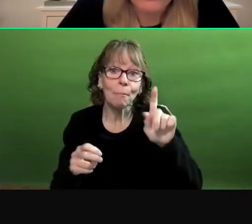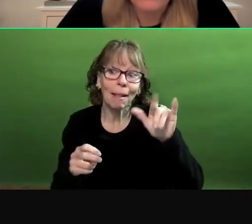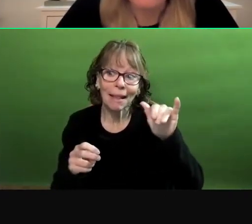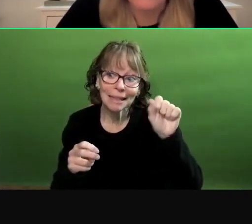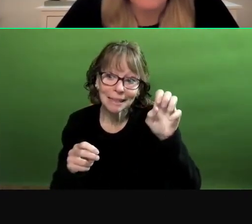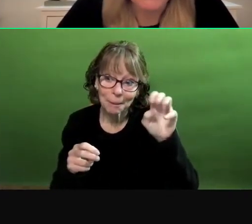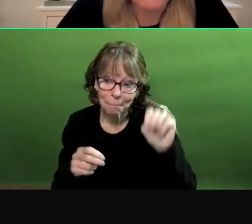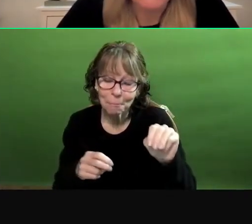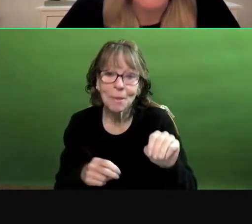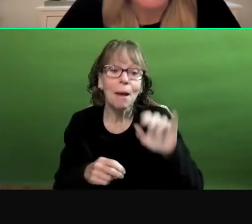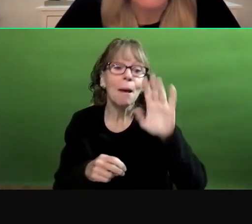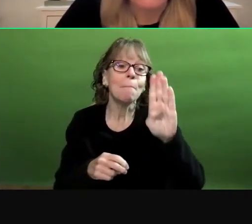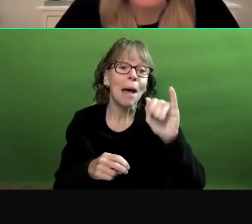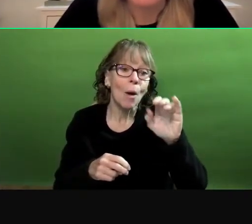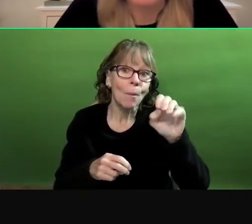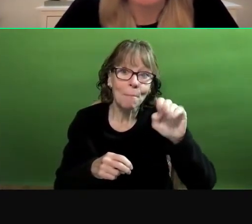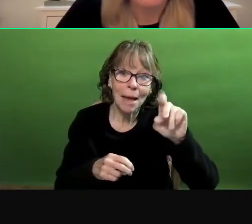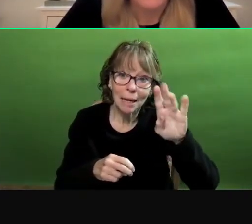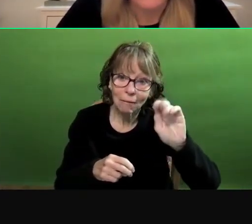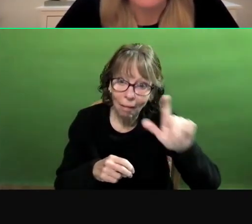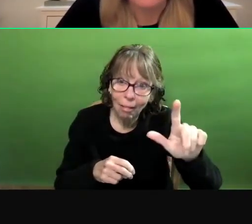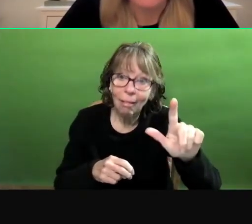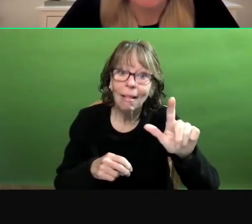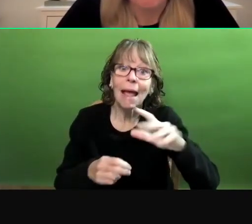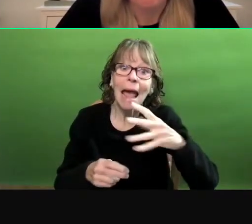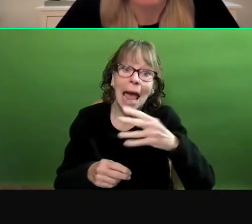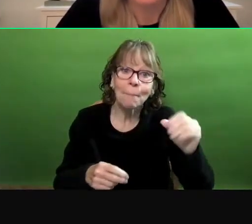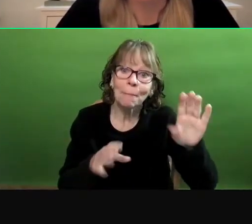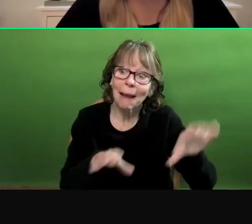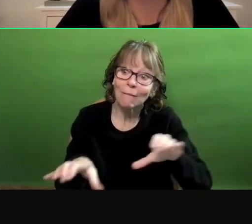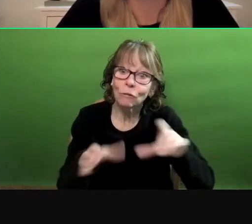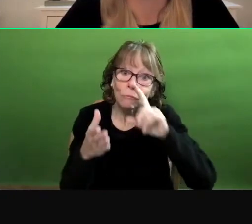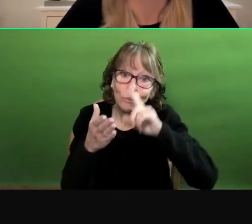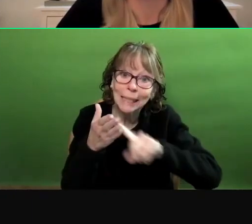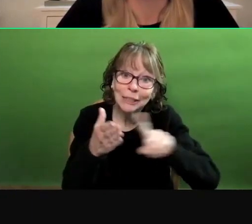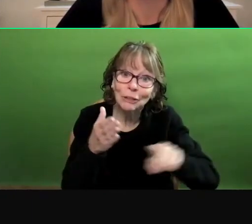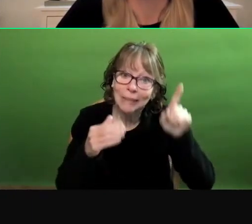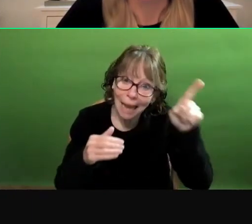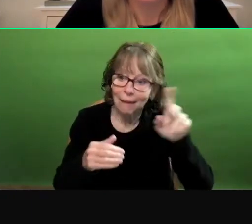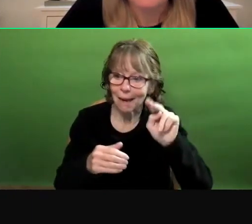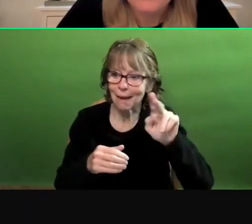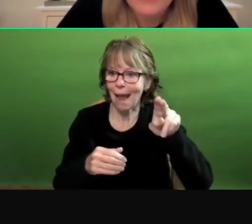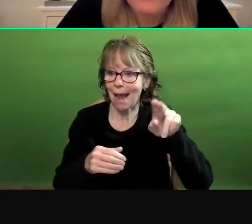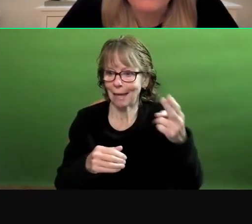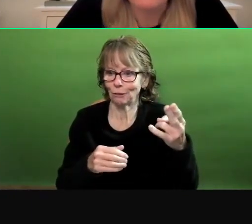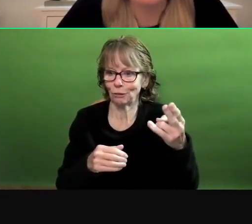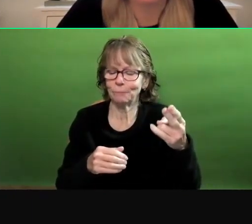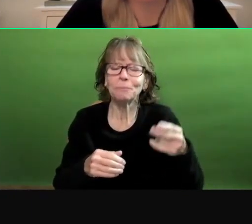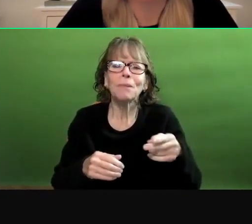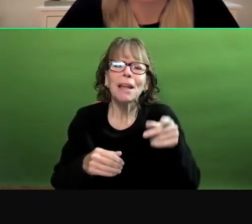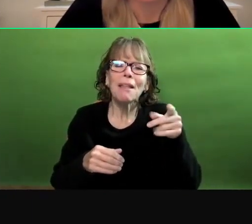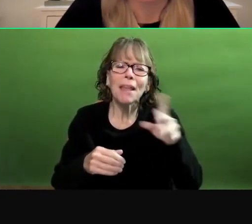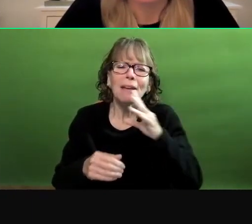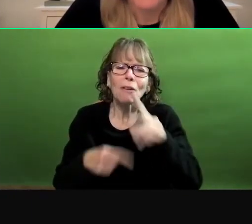quote from that article says, there's space to address both disease-focused research and